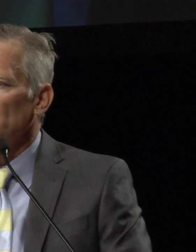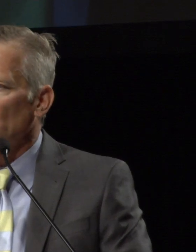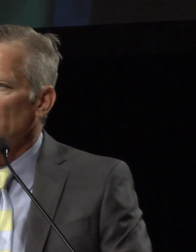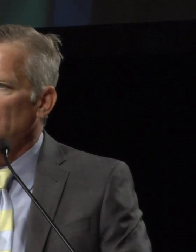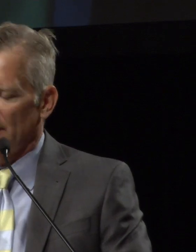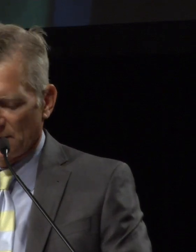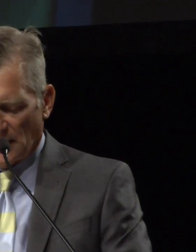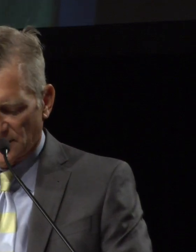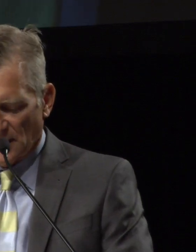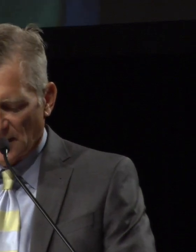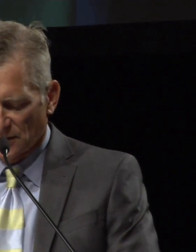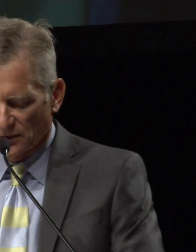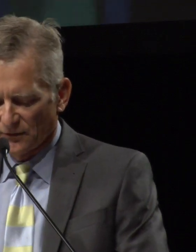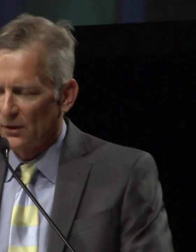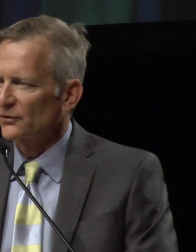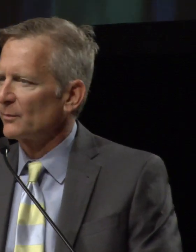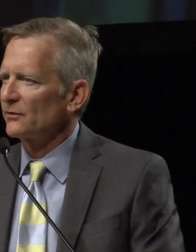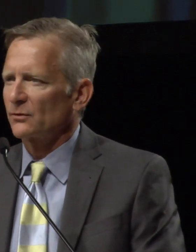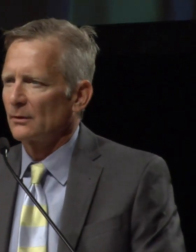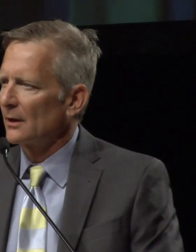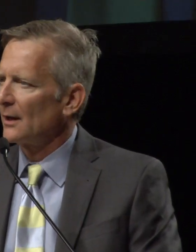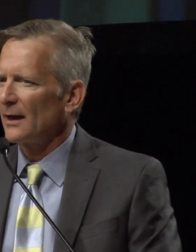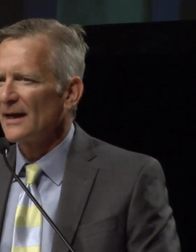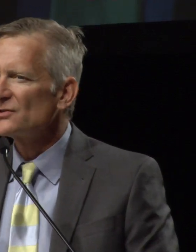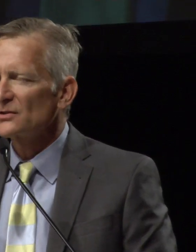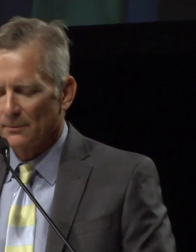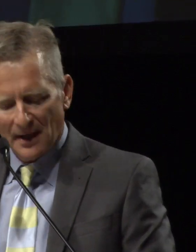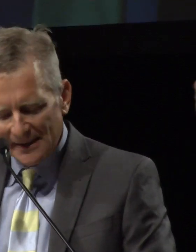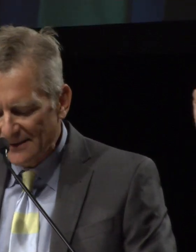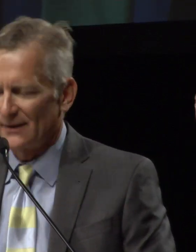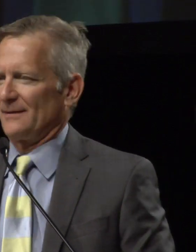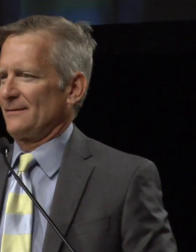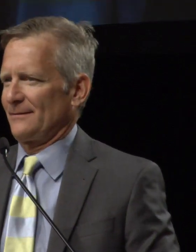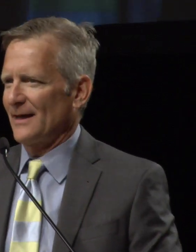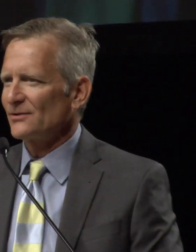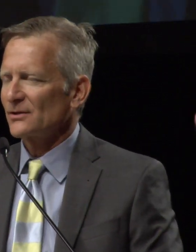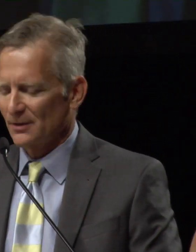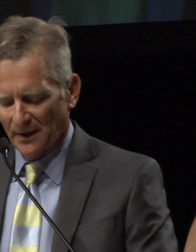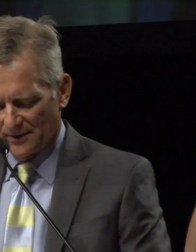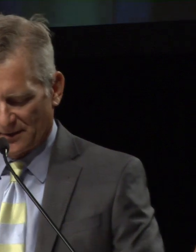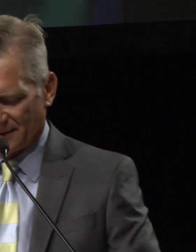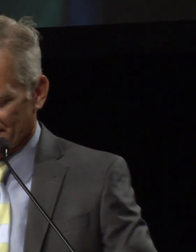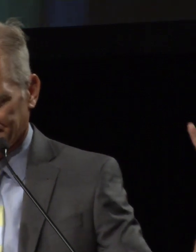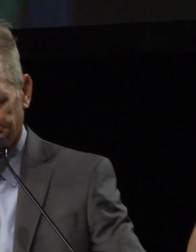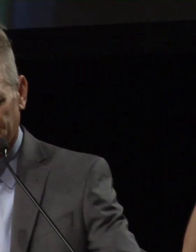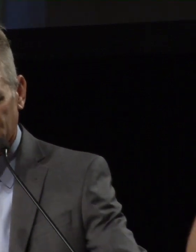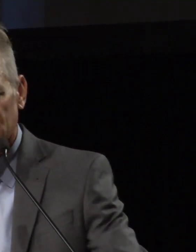WERE UPLOADED INTO SIS FOR THE FALL SEMESTER. THAT'S JUST AMAZING! THAT'S JUST AMAZING.